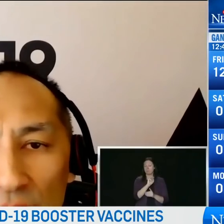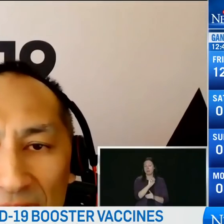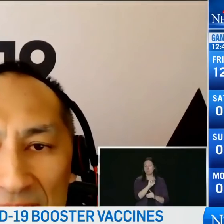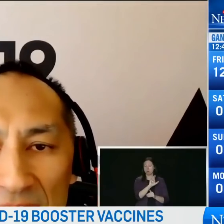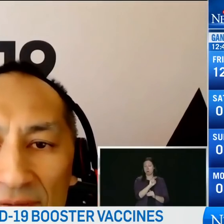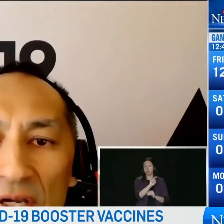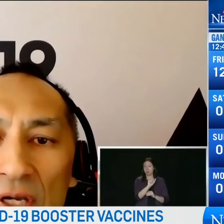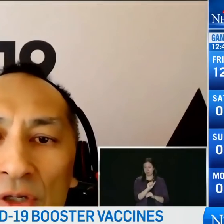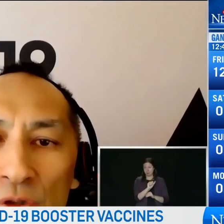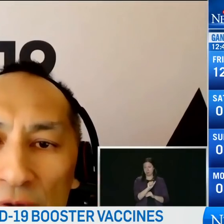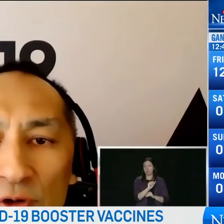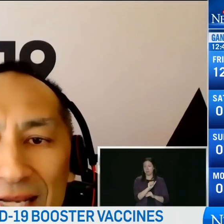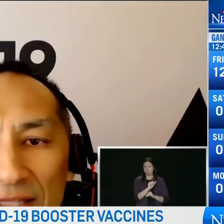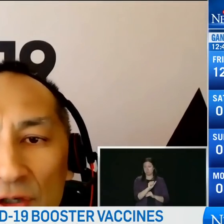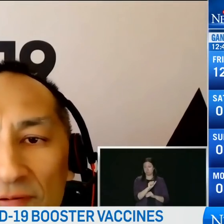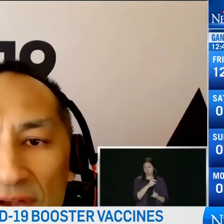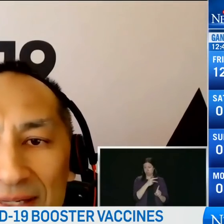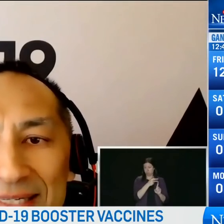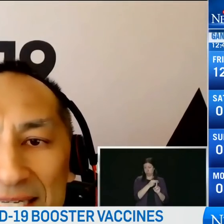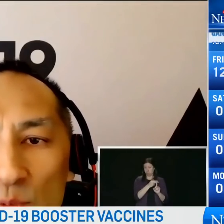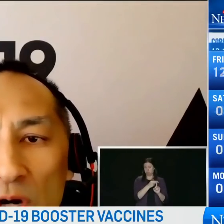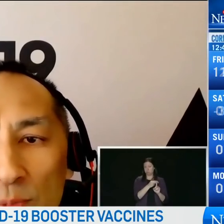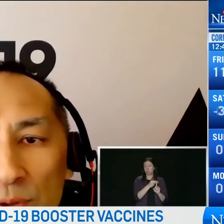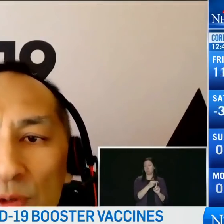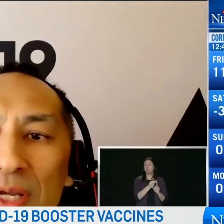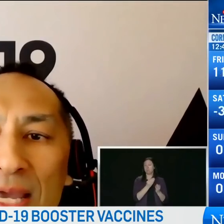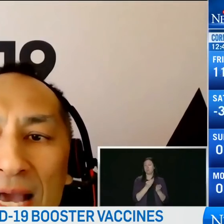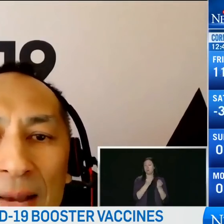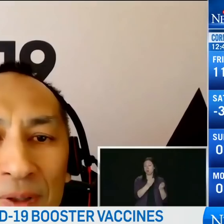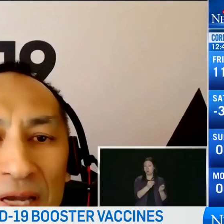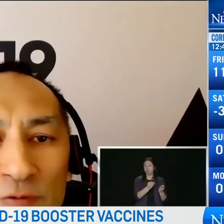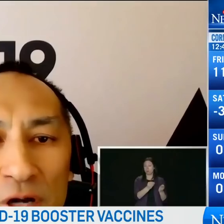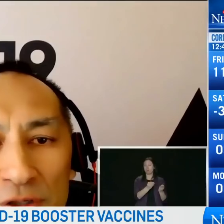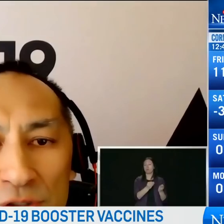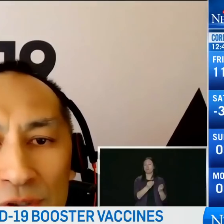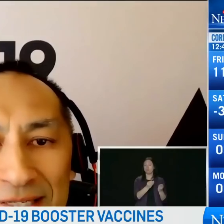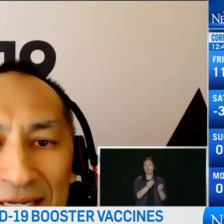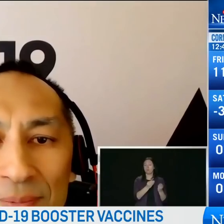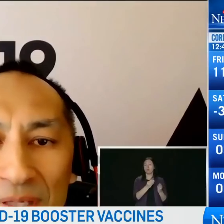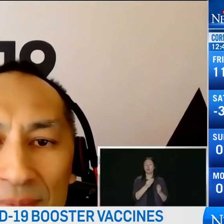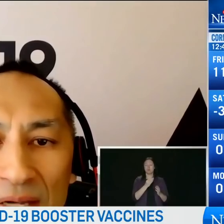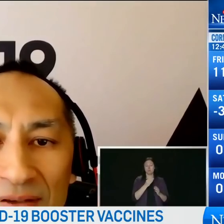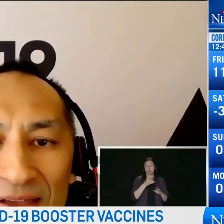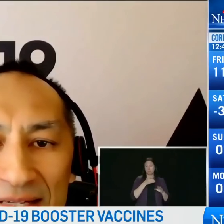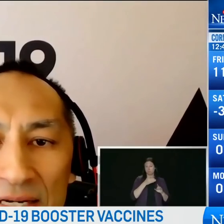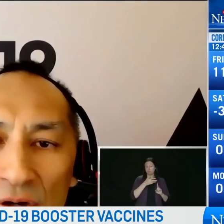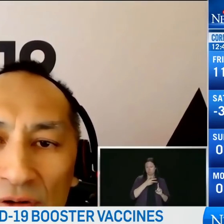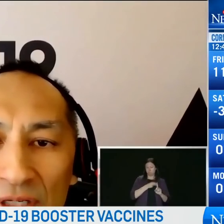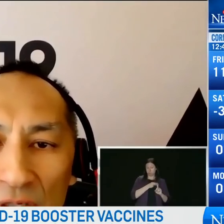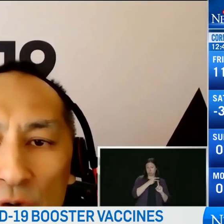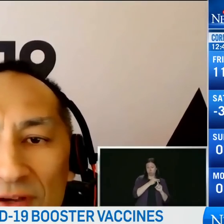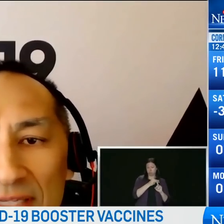TO NOW SAY A BOOSTER DOSE OF AN